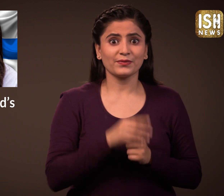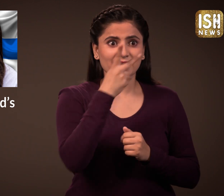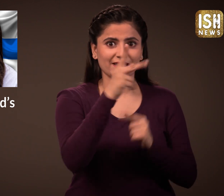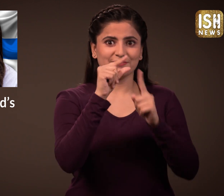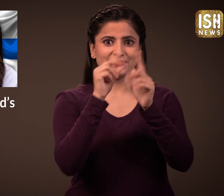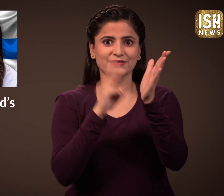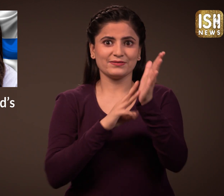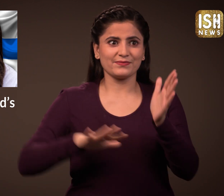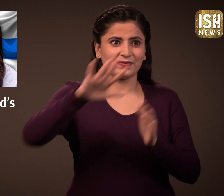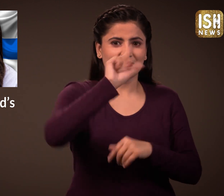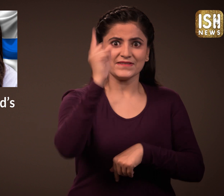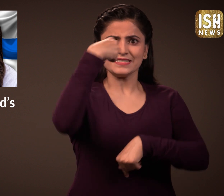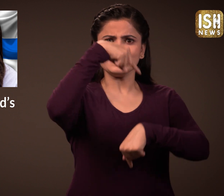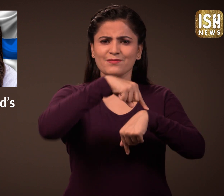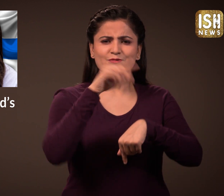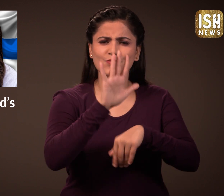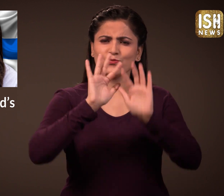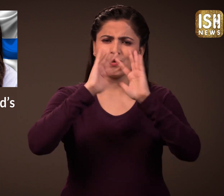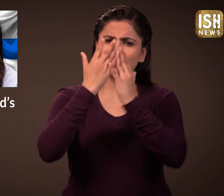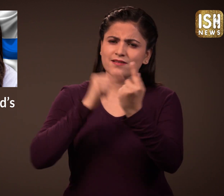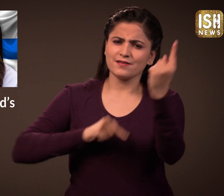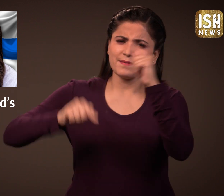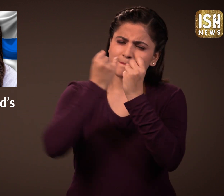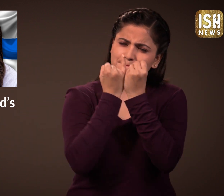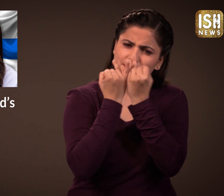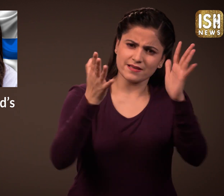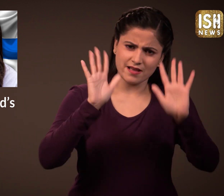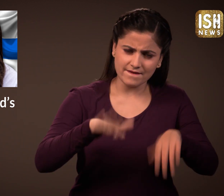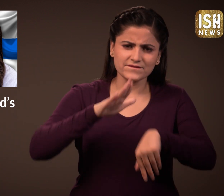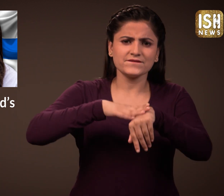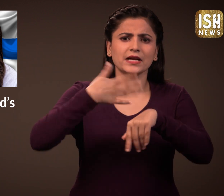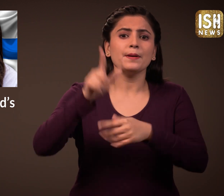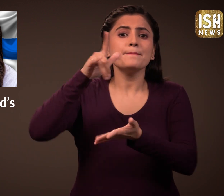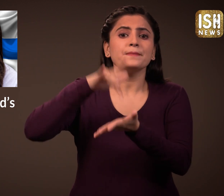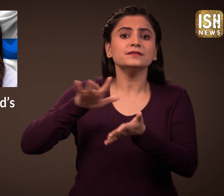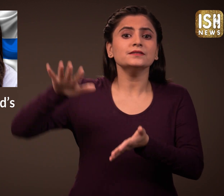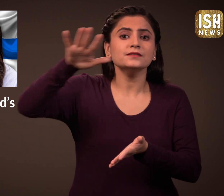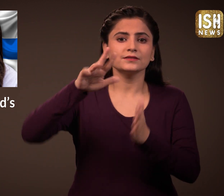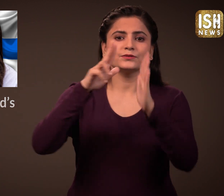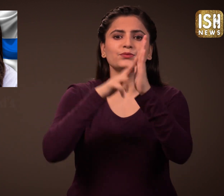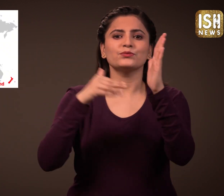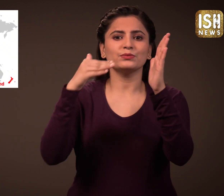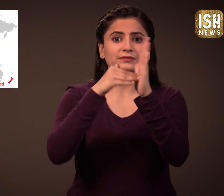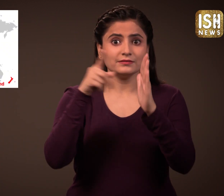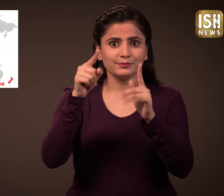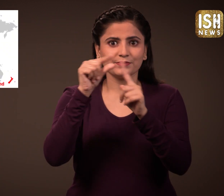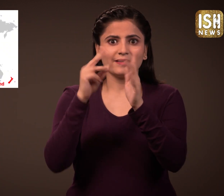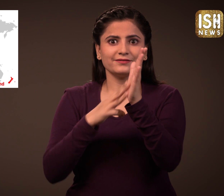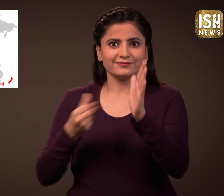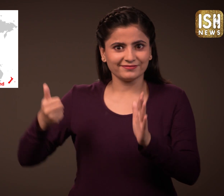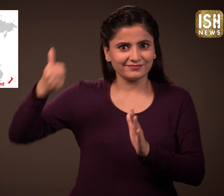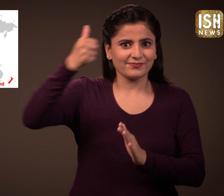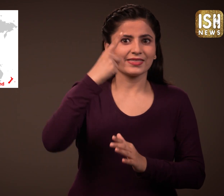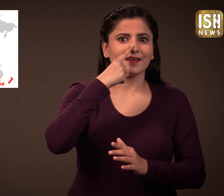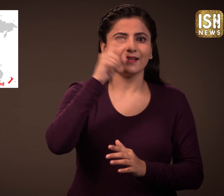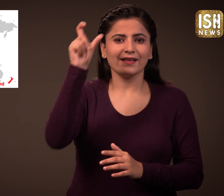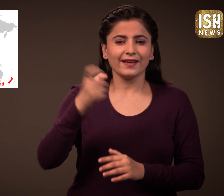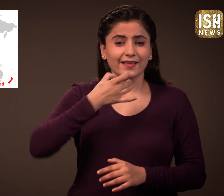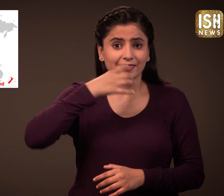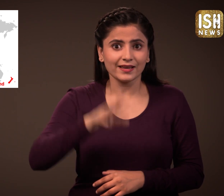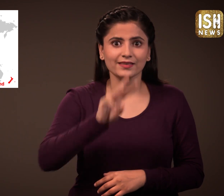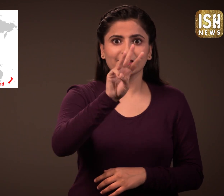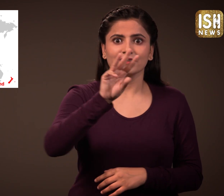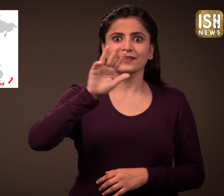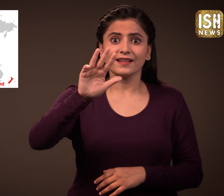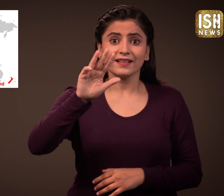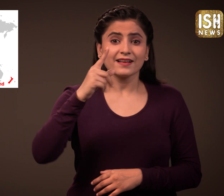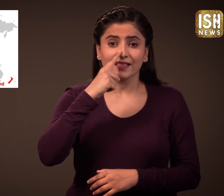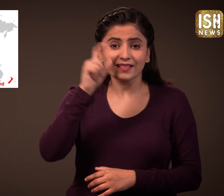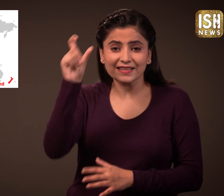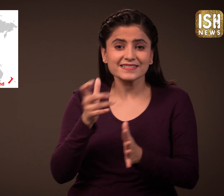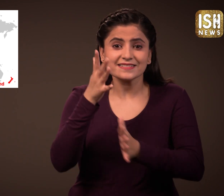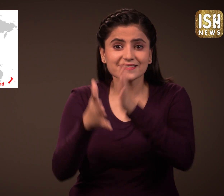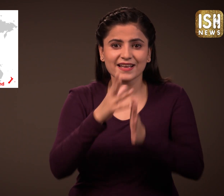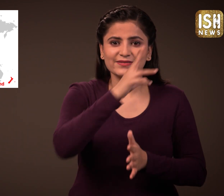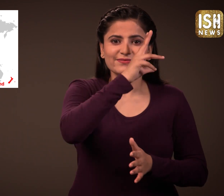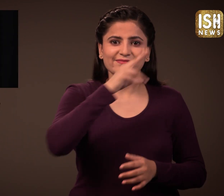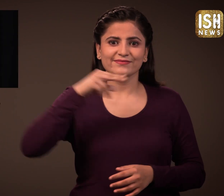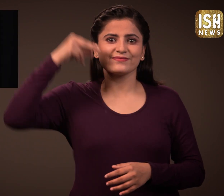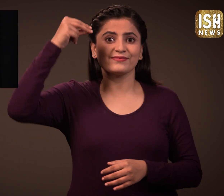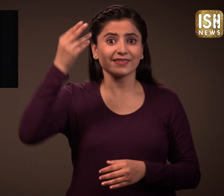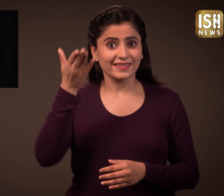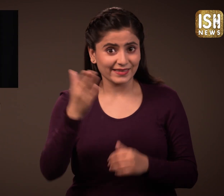She is not the first, there are many like her. Jacinda Ardern is New Zealand’s PM and she is 39 years old. This is her sign name.